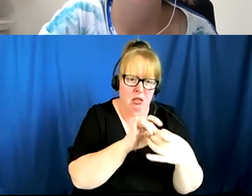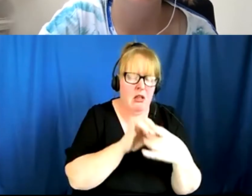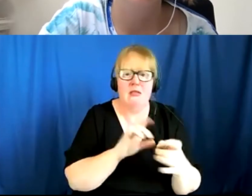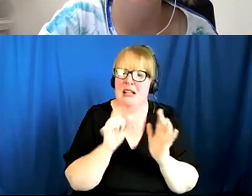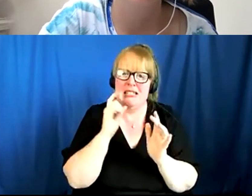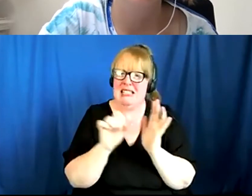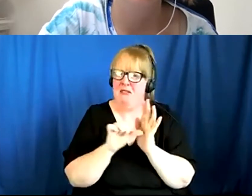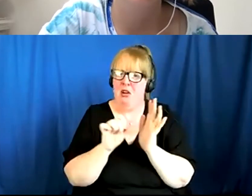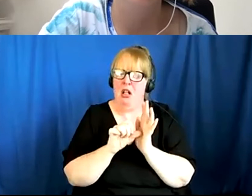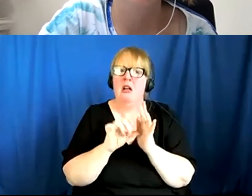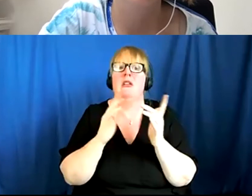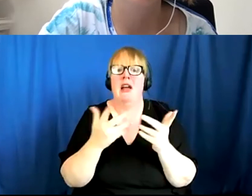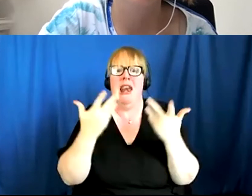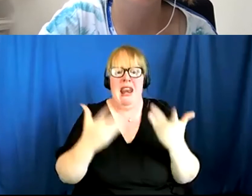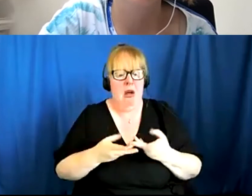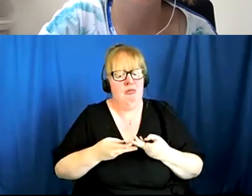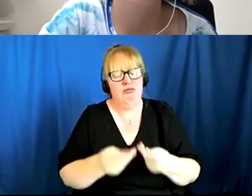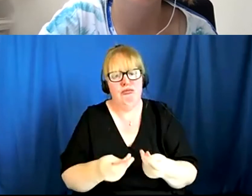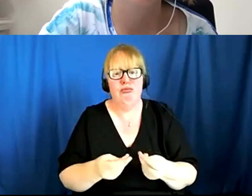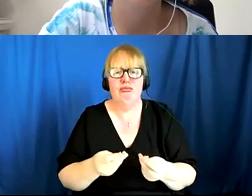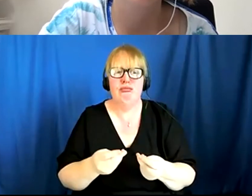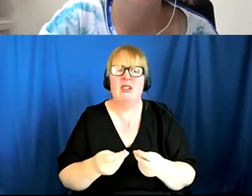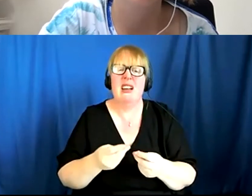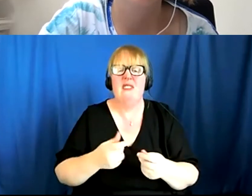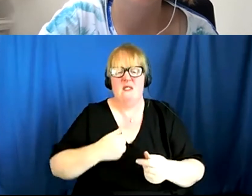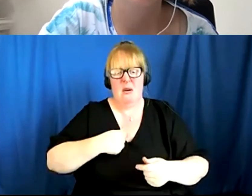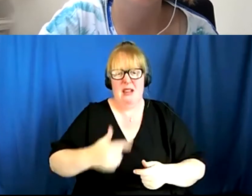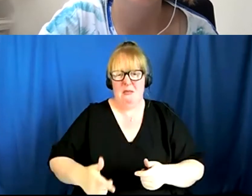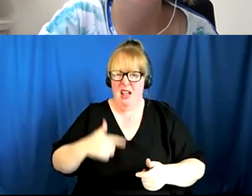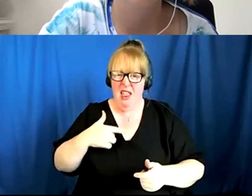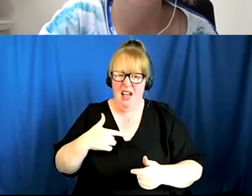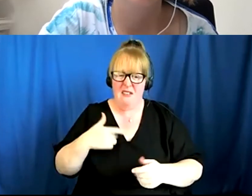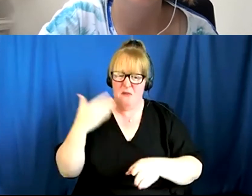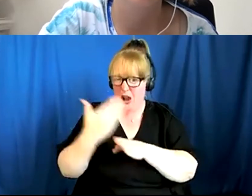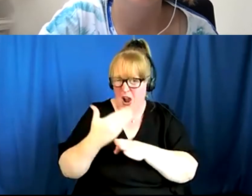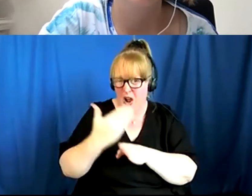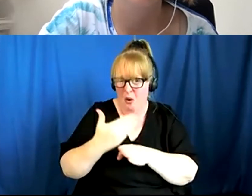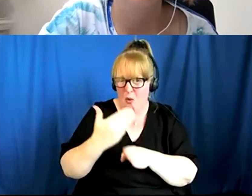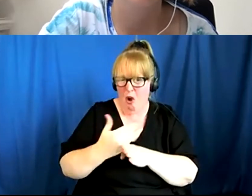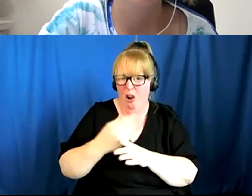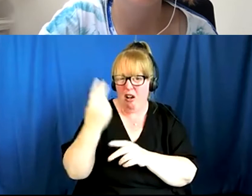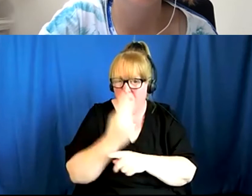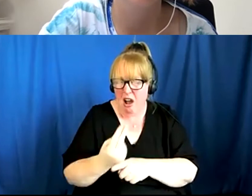I would say, and I continue to be motivated by or see these as opportunities to like,